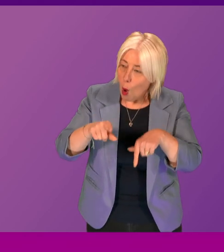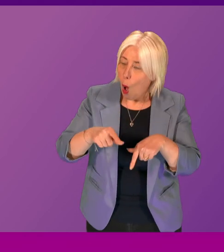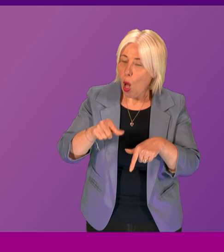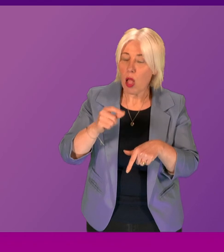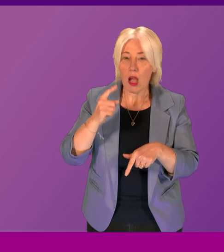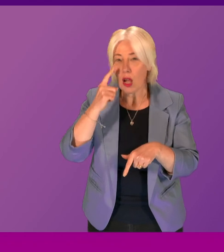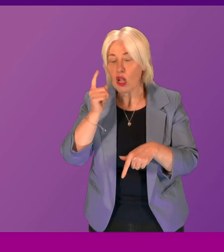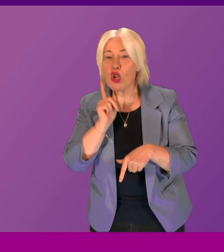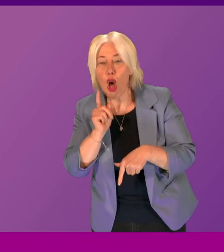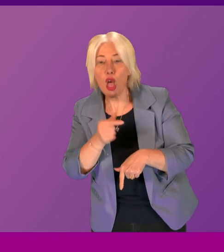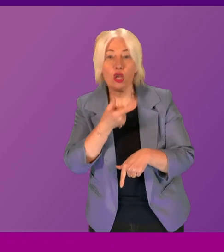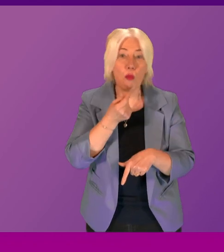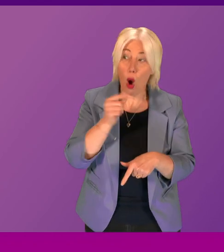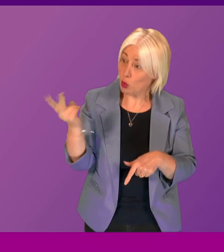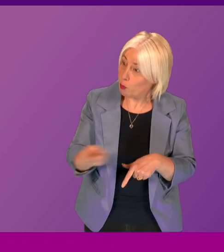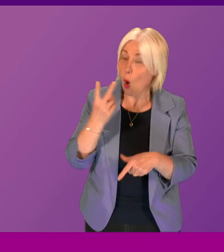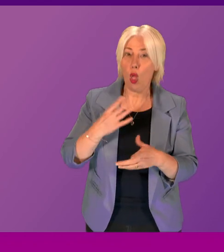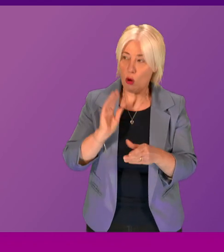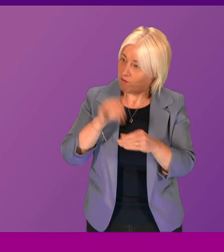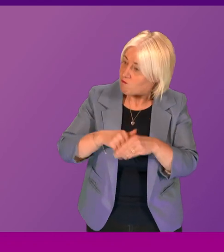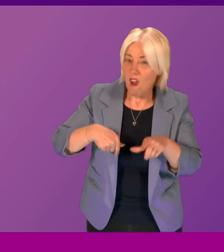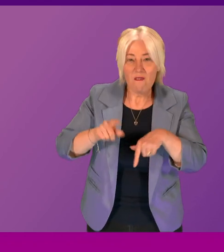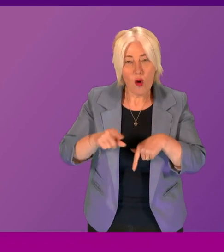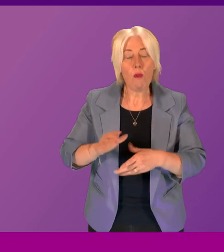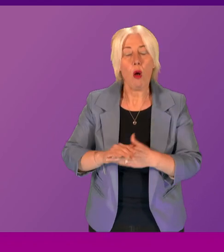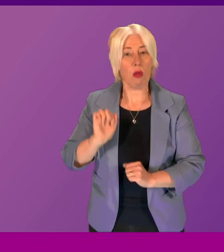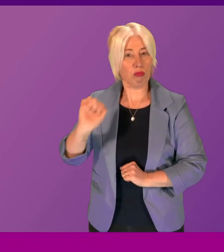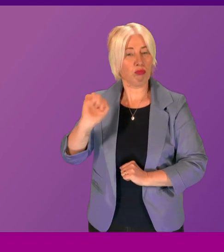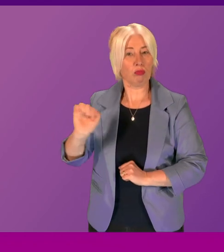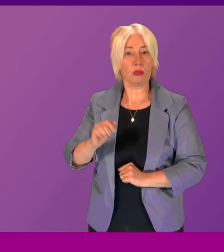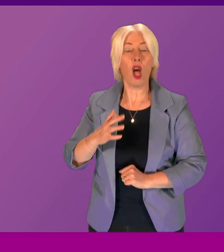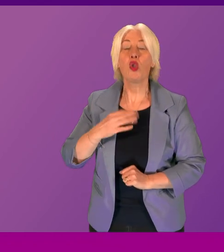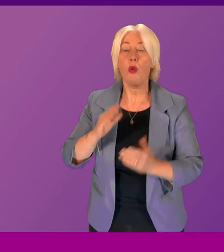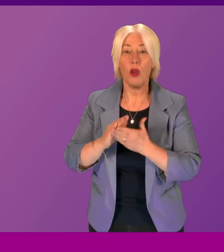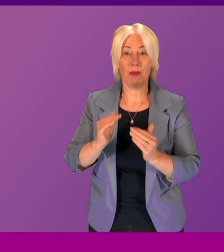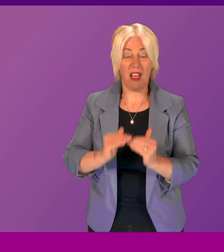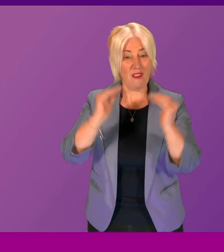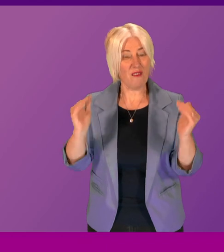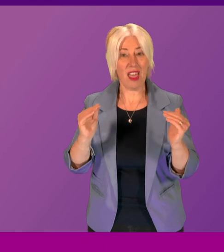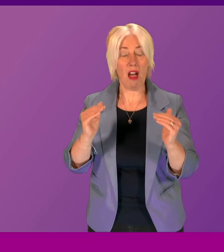Broadcasting and the listed events regime are reserved, but we want a fairer and more representative service for Scotland.